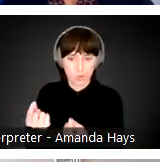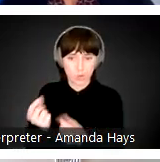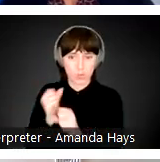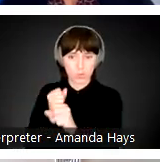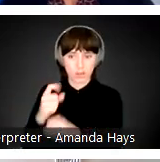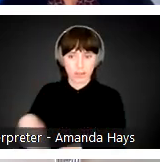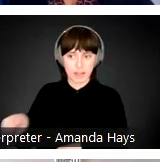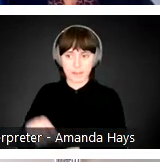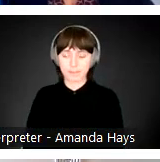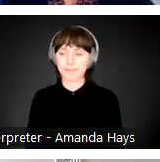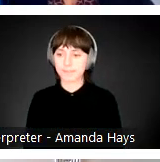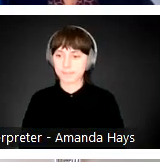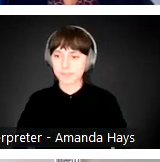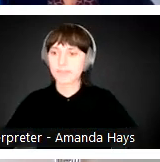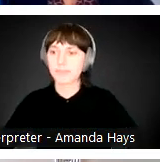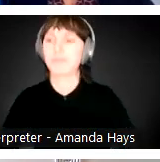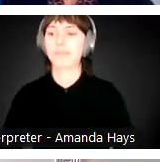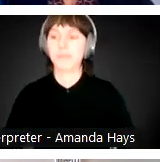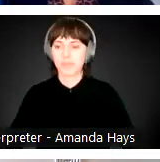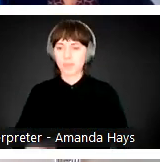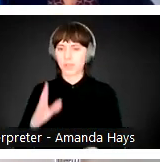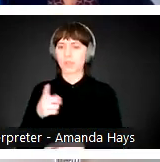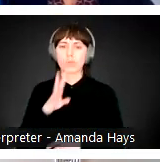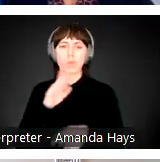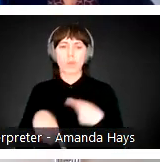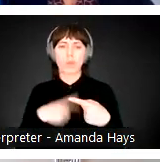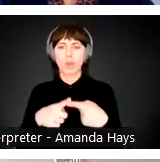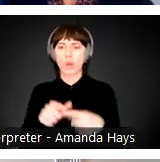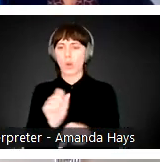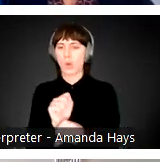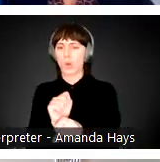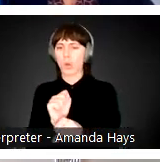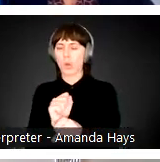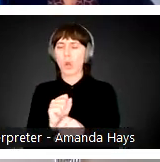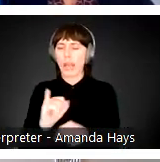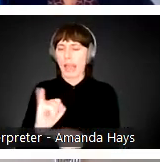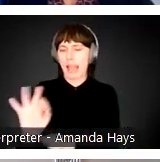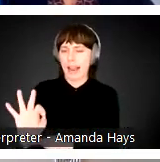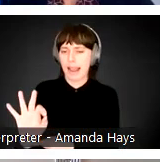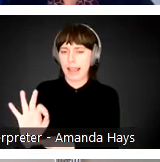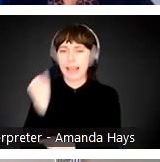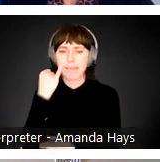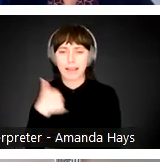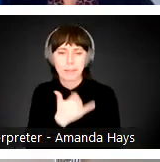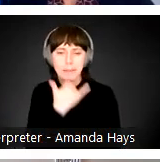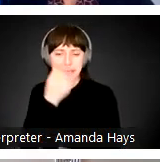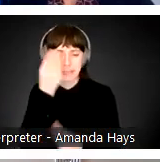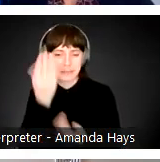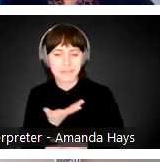authorization, I-9 eligible- and if I'm off base, rephrase